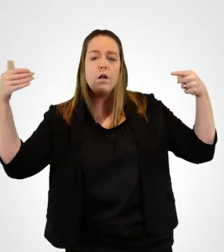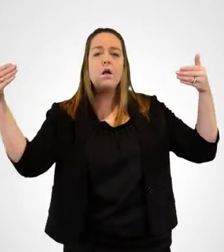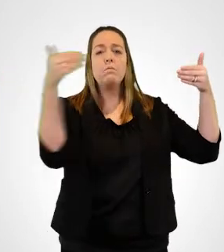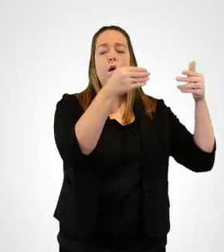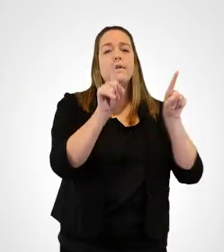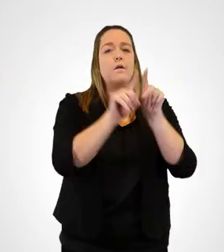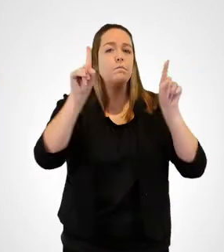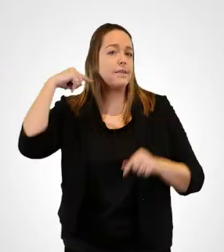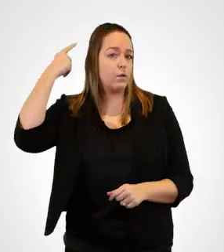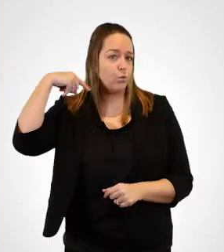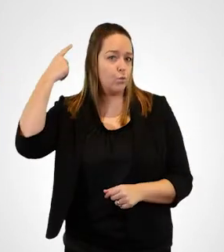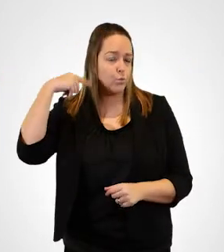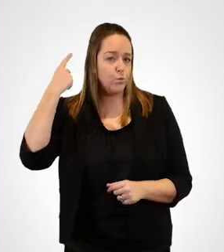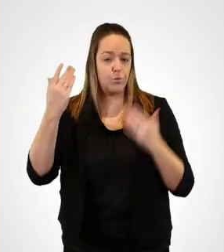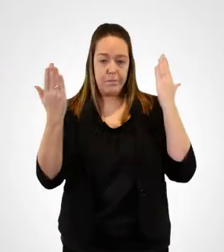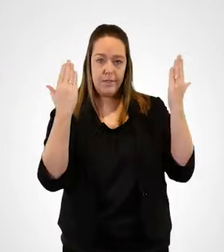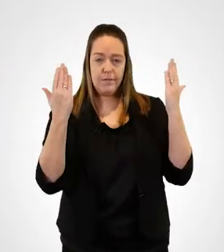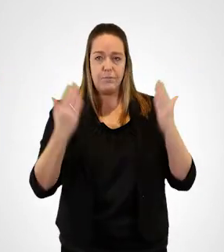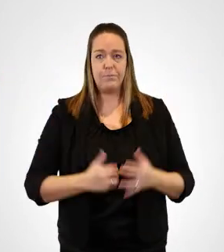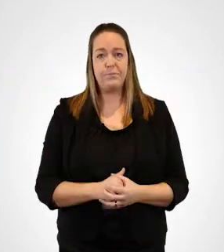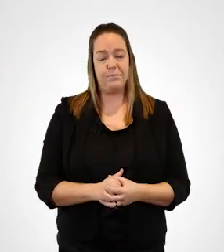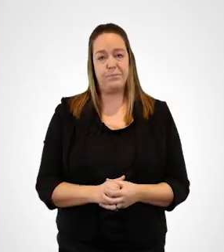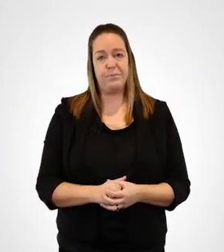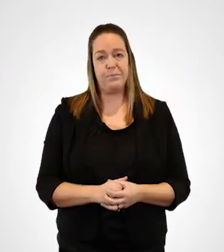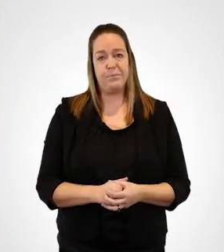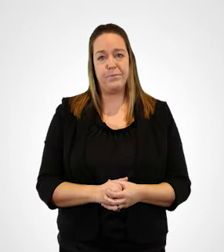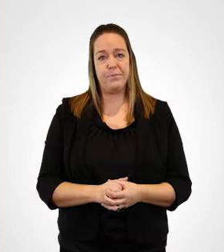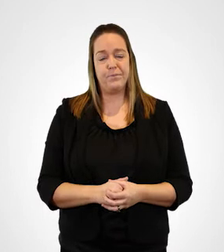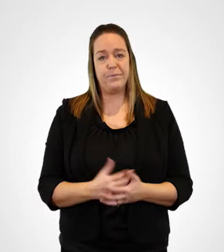that has the word with the same sound in it as the one they've just seen.